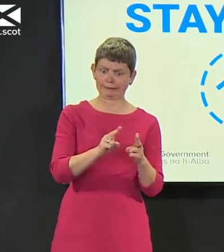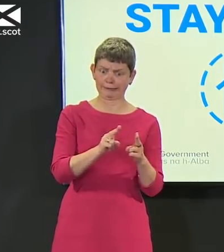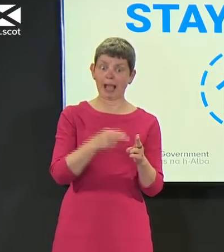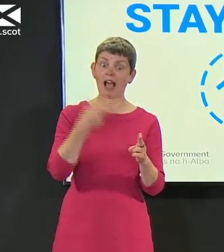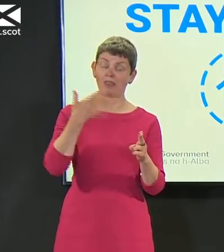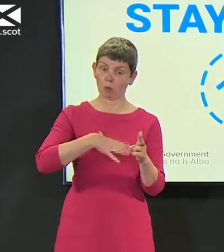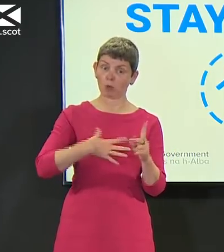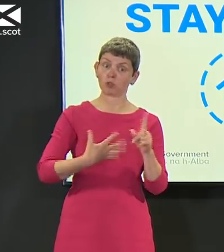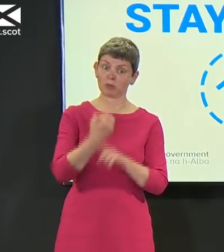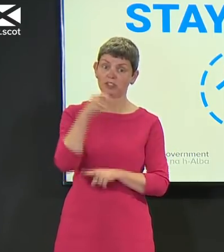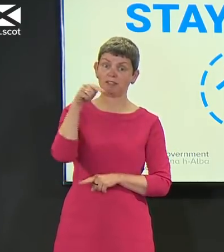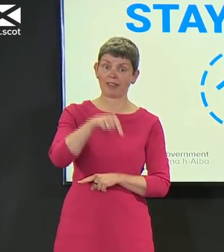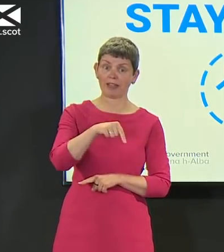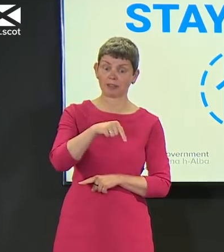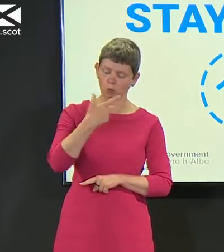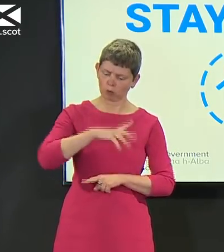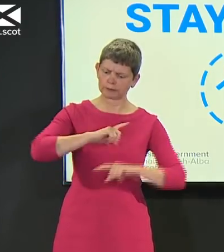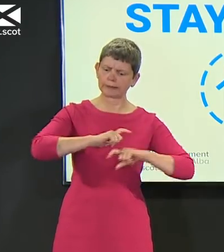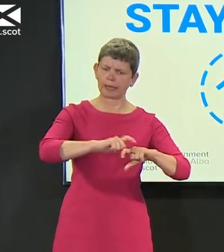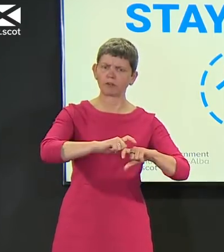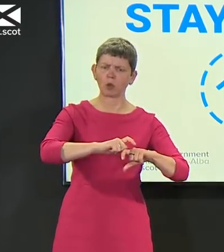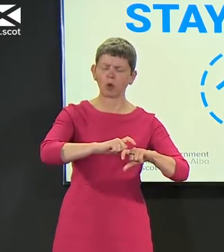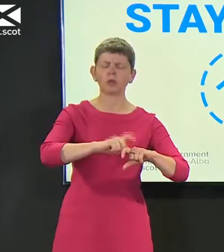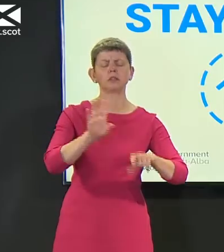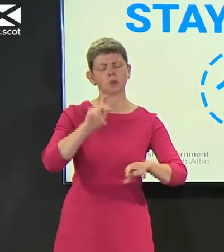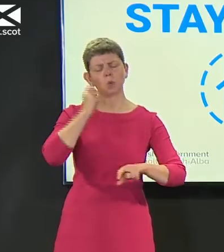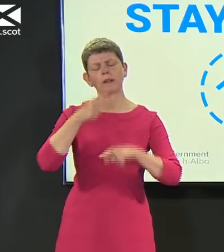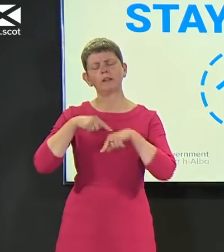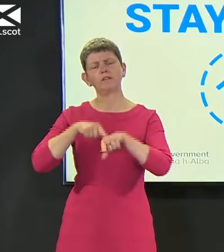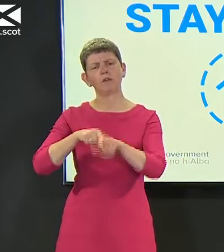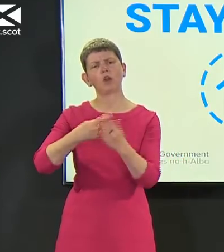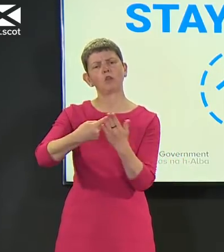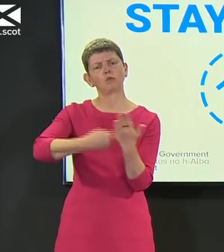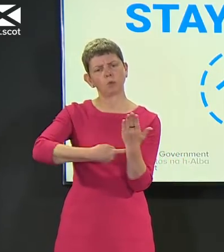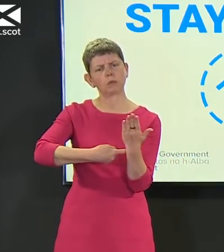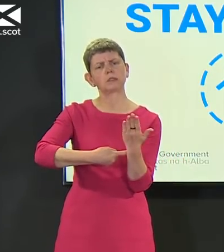the vast majority will continue to do what is necessary to get us through these next weeks